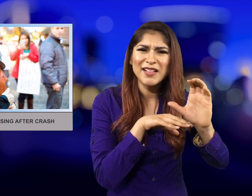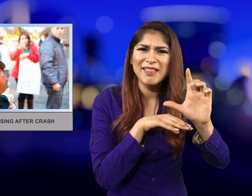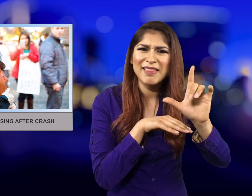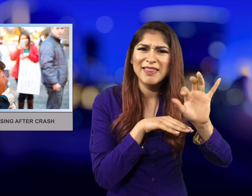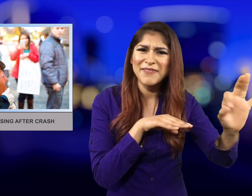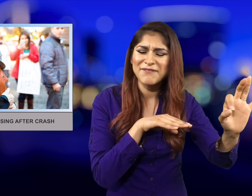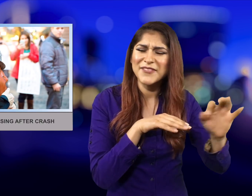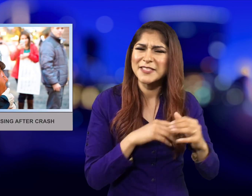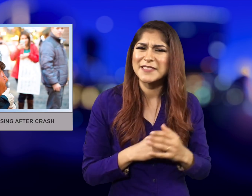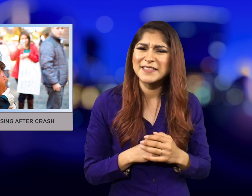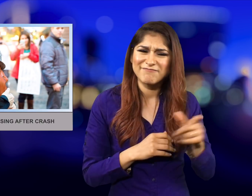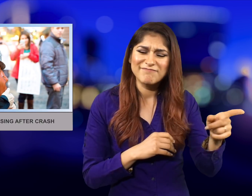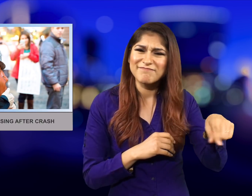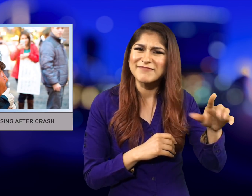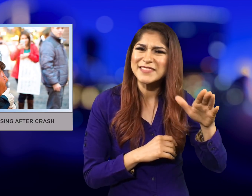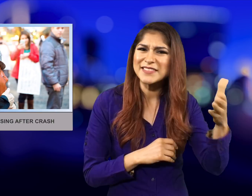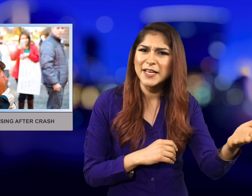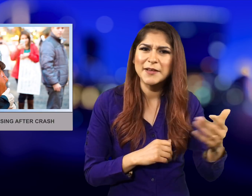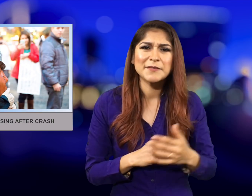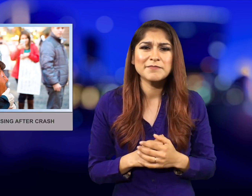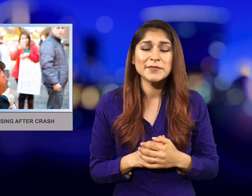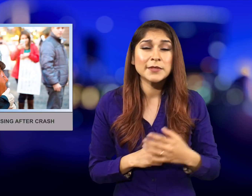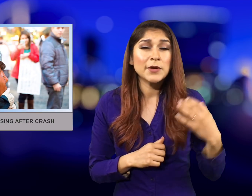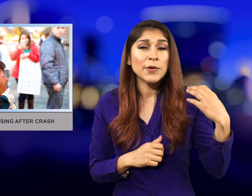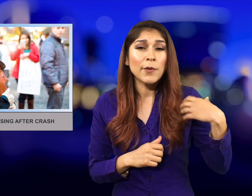near Mendocino, California.